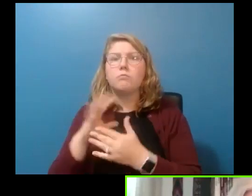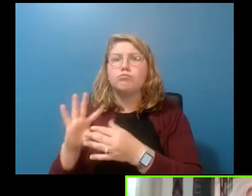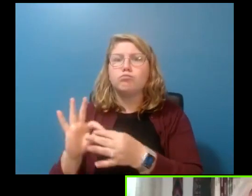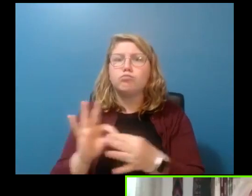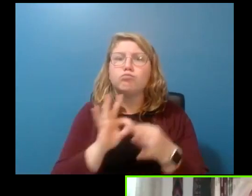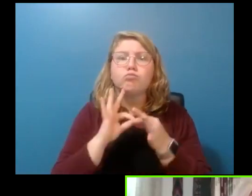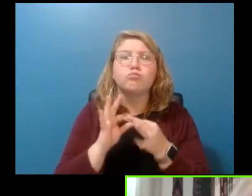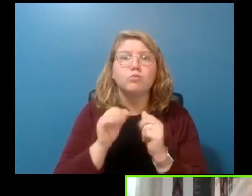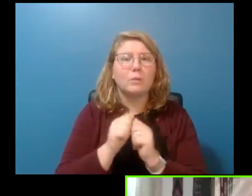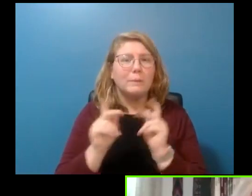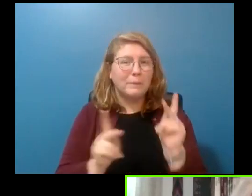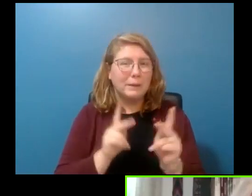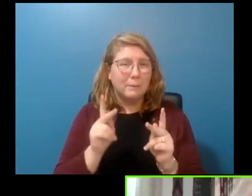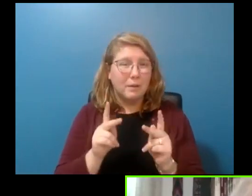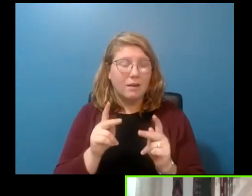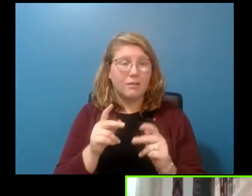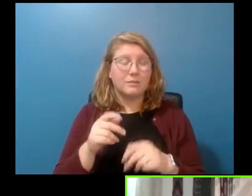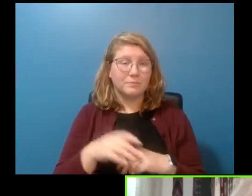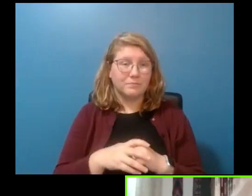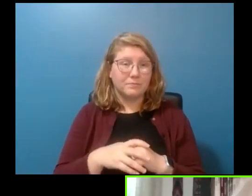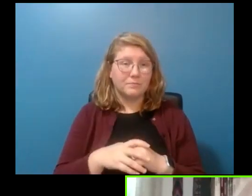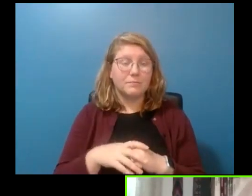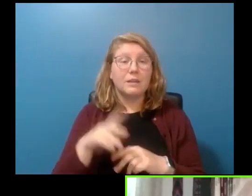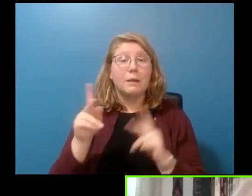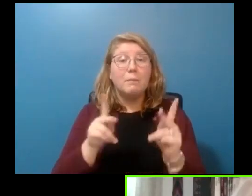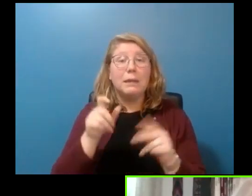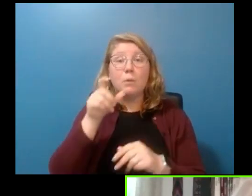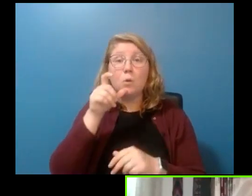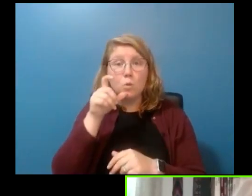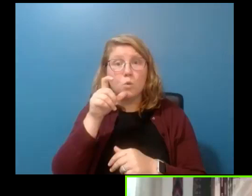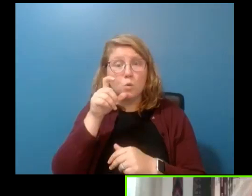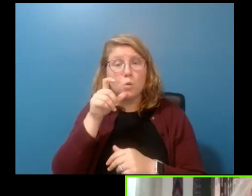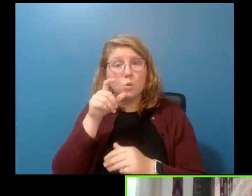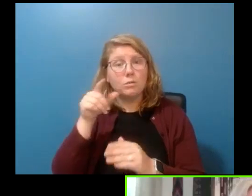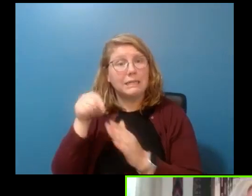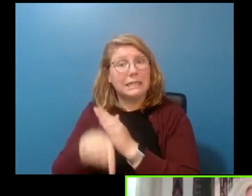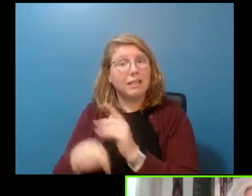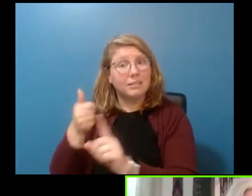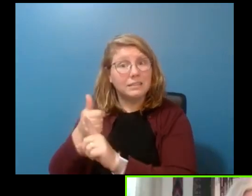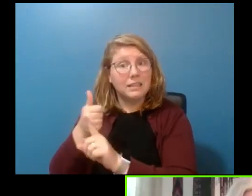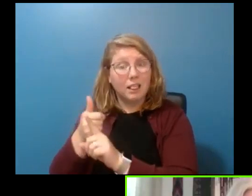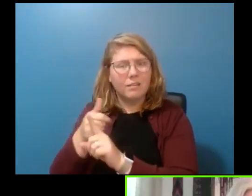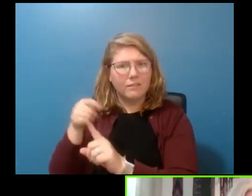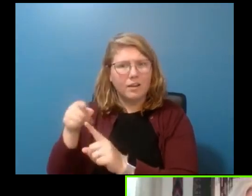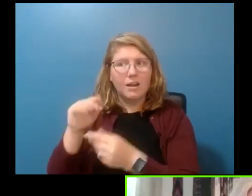Now that you know major symptoms and illnesses I talk about the impact of the pandemic on